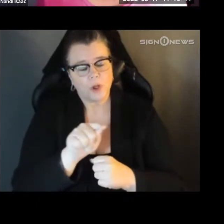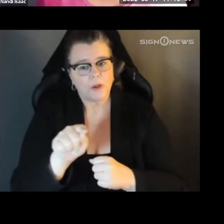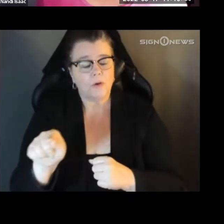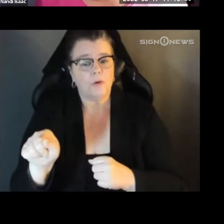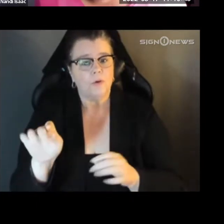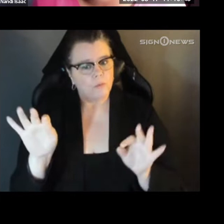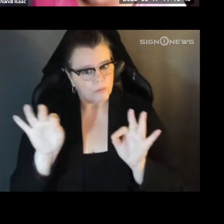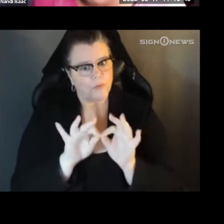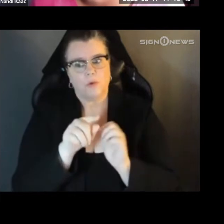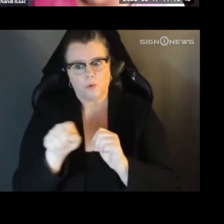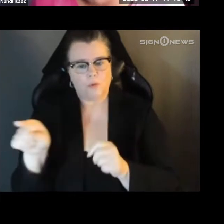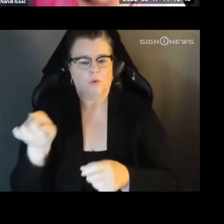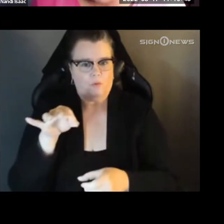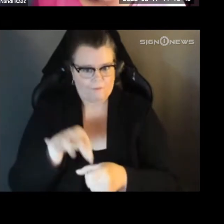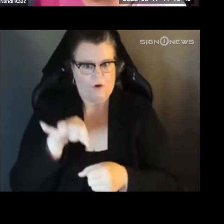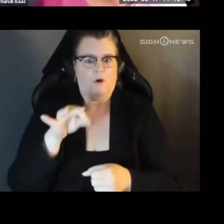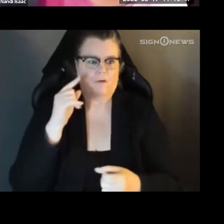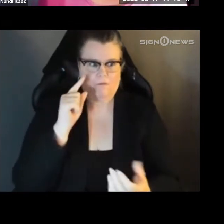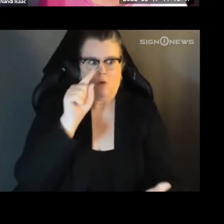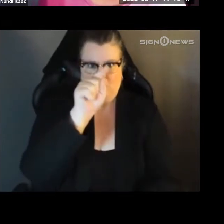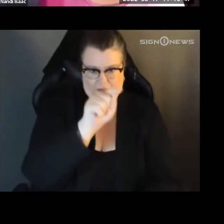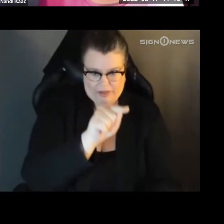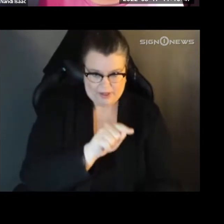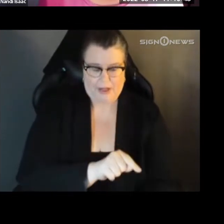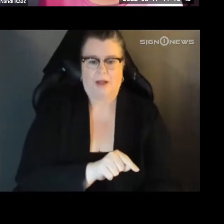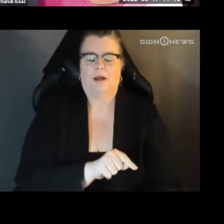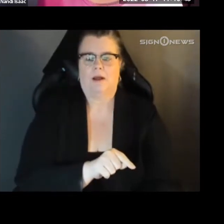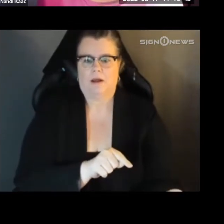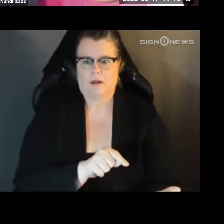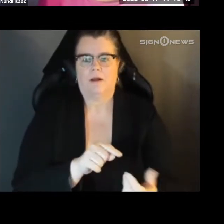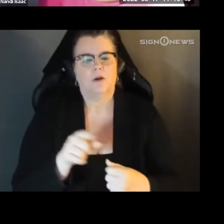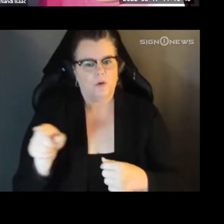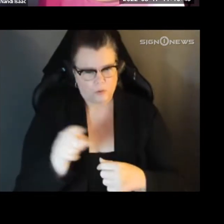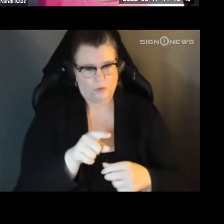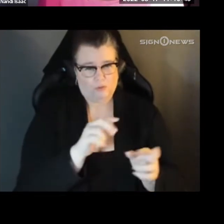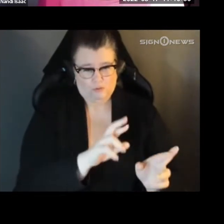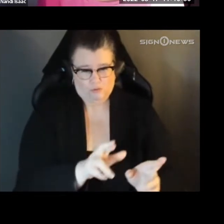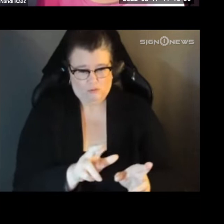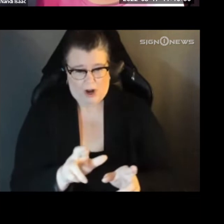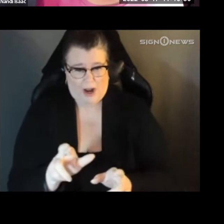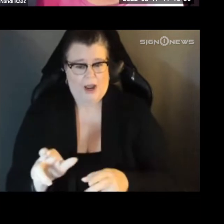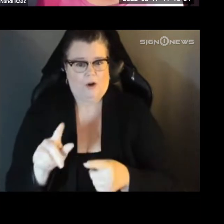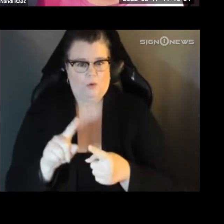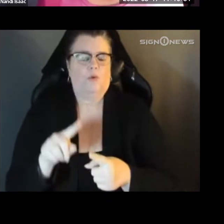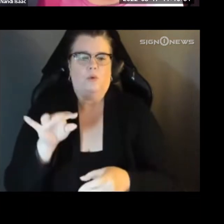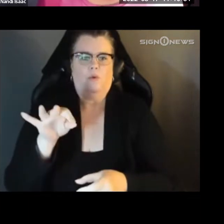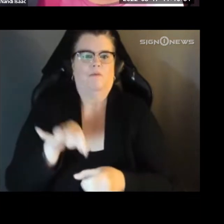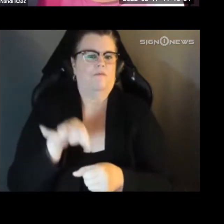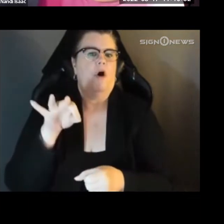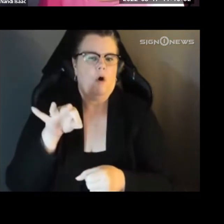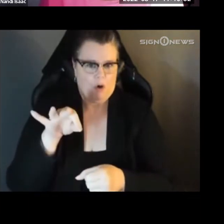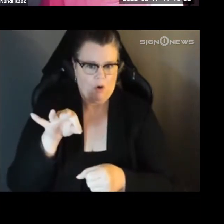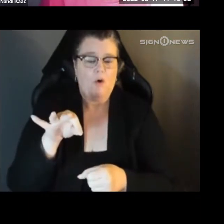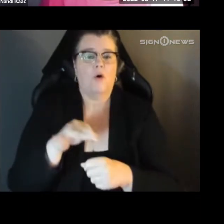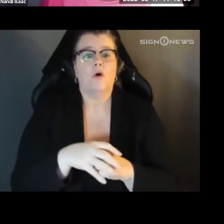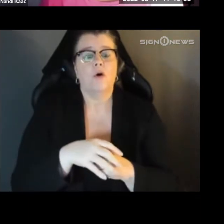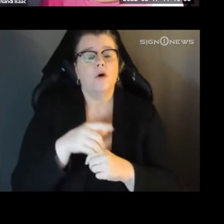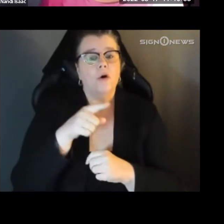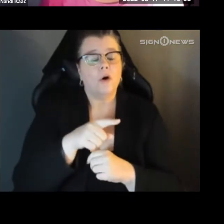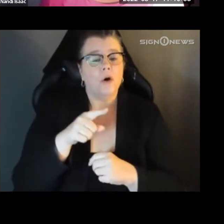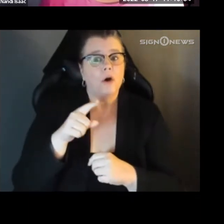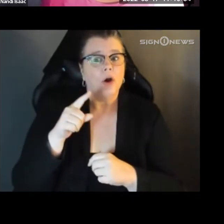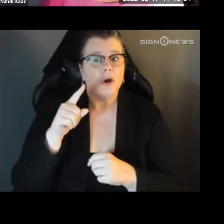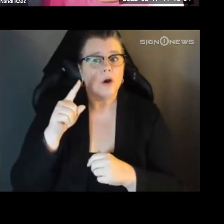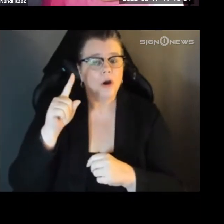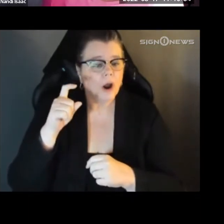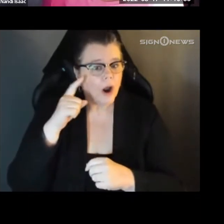for those who are ready for governor the center secretary educated